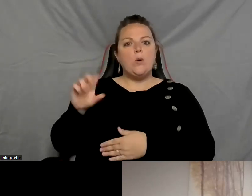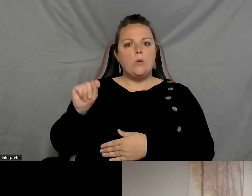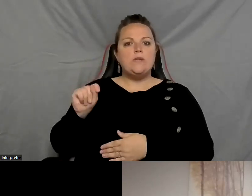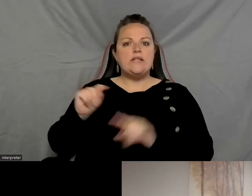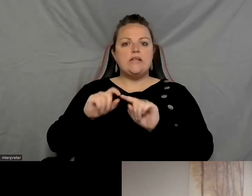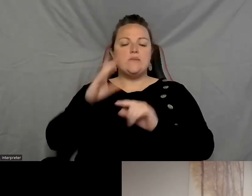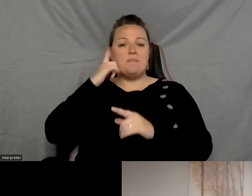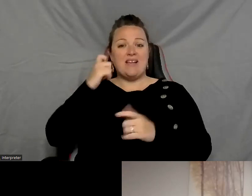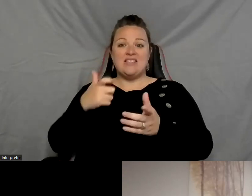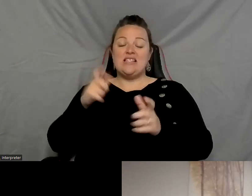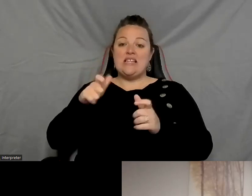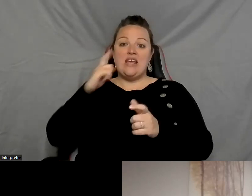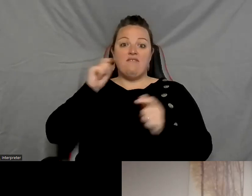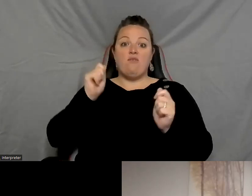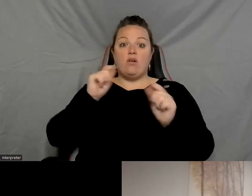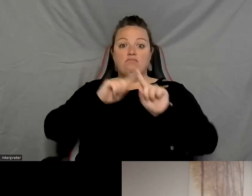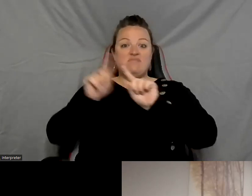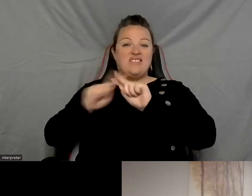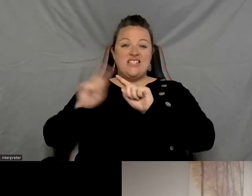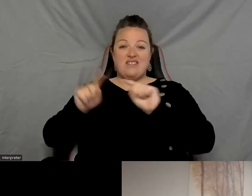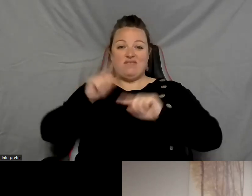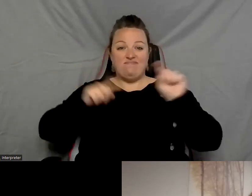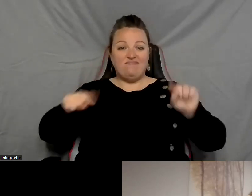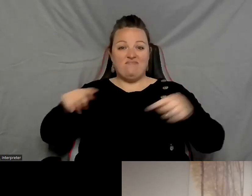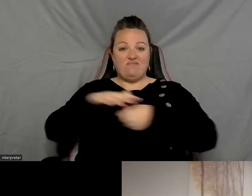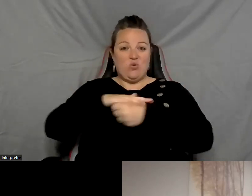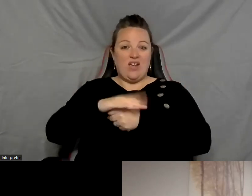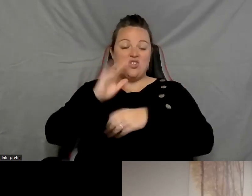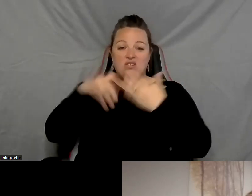And we would appreciate the support so it would be easier for us to get these staffers